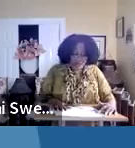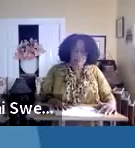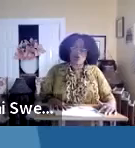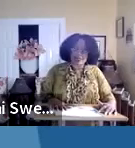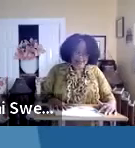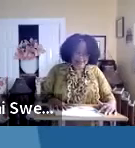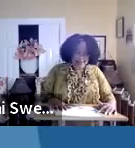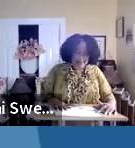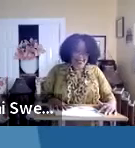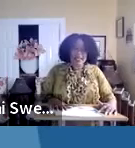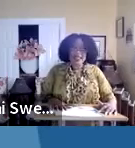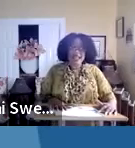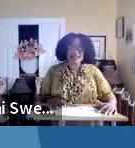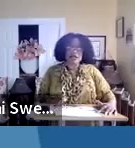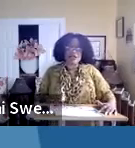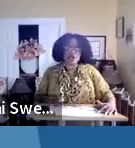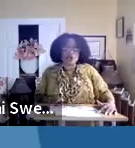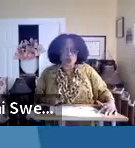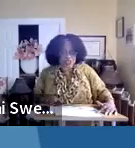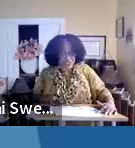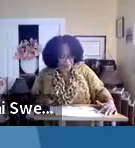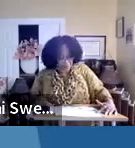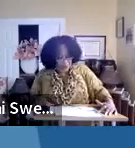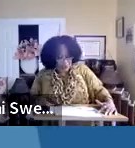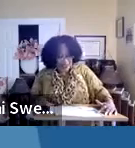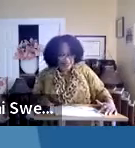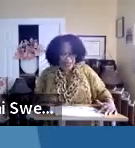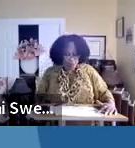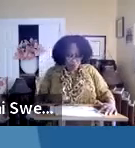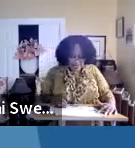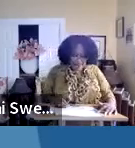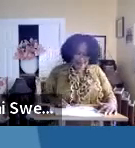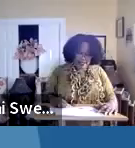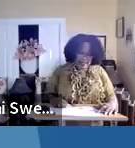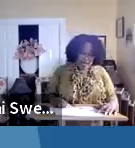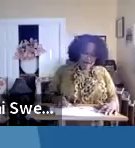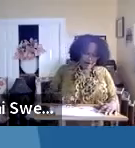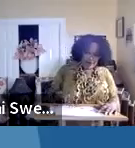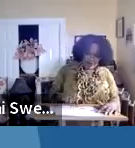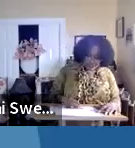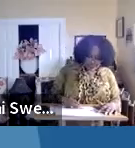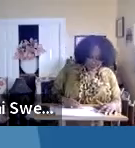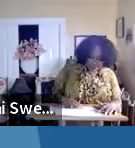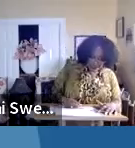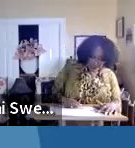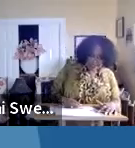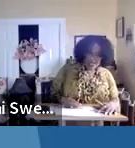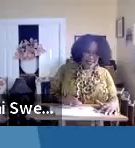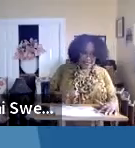So on October 23, we have a statewide session on transition